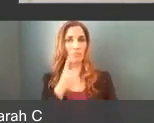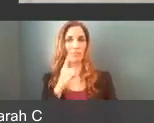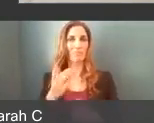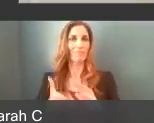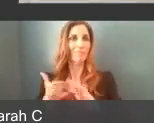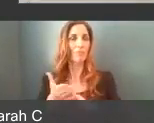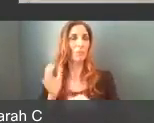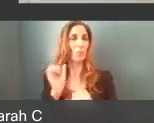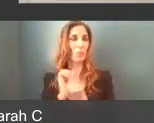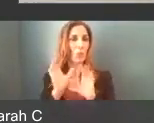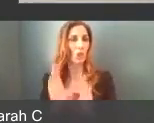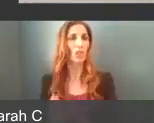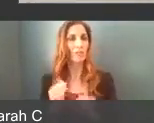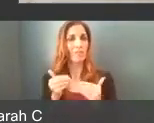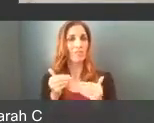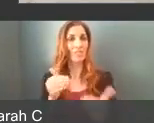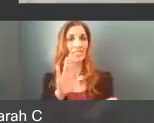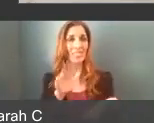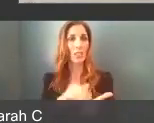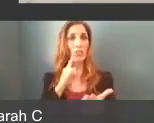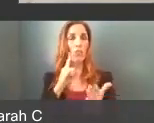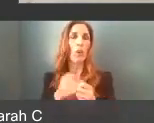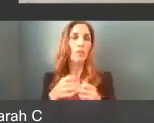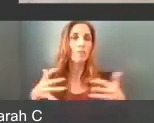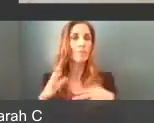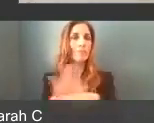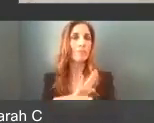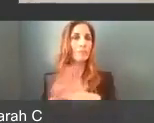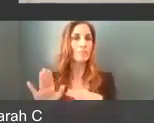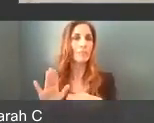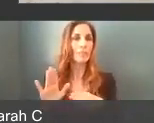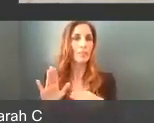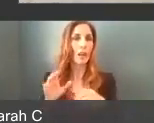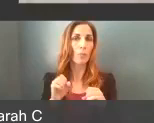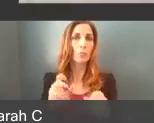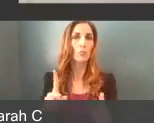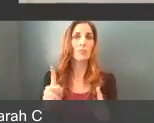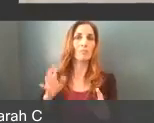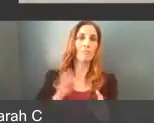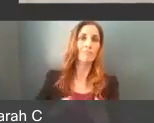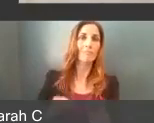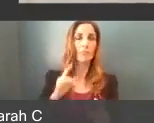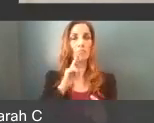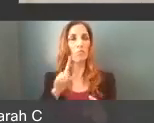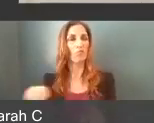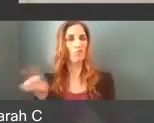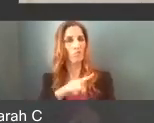growth of entrepreneurship, job opportunities in our communities. Many of our restaurants are small